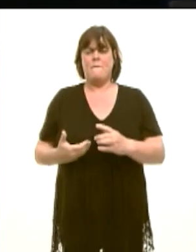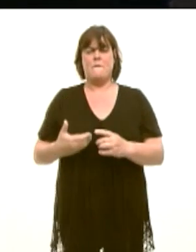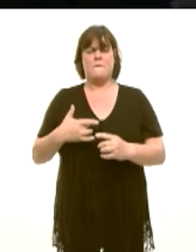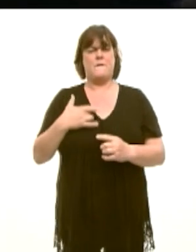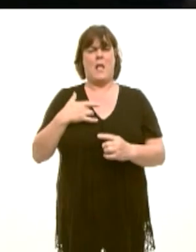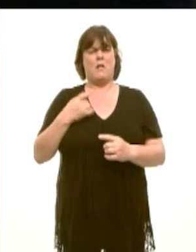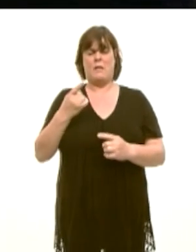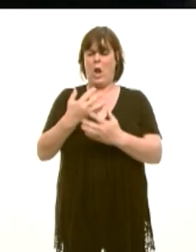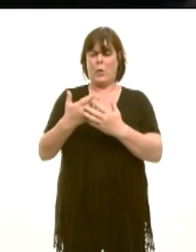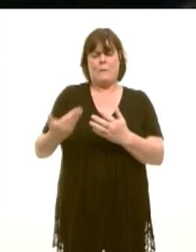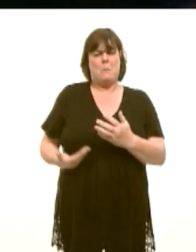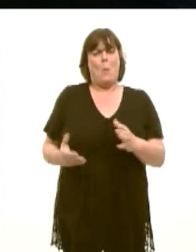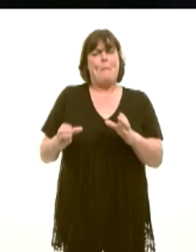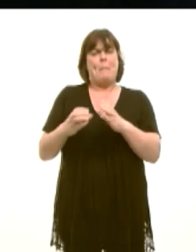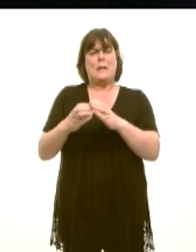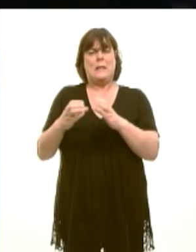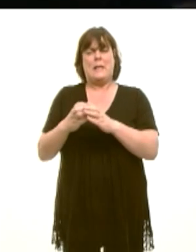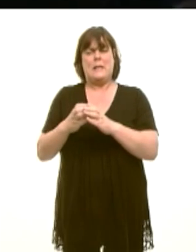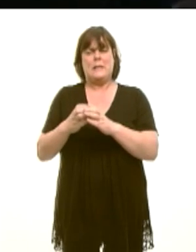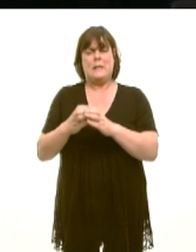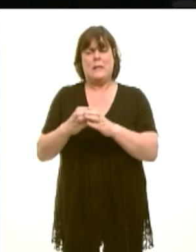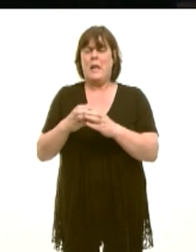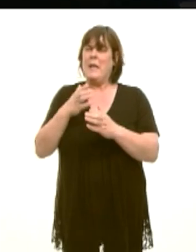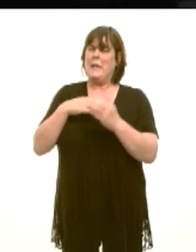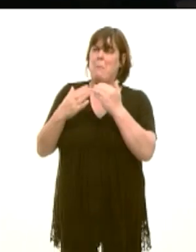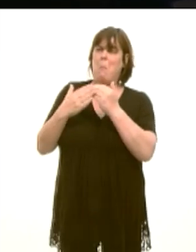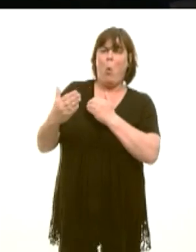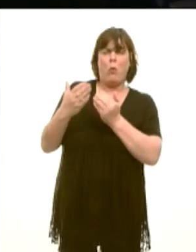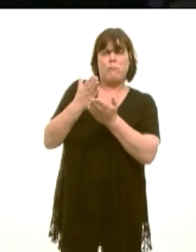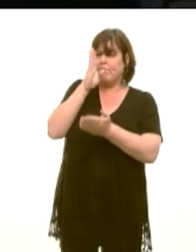membership and want more impartial advice. What discussions have you had with the UK